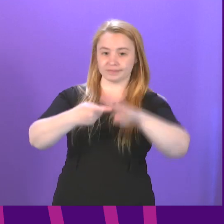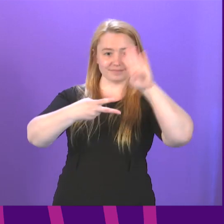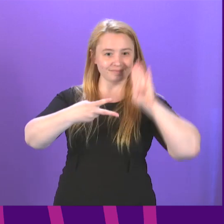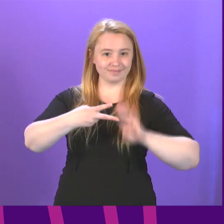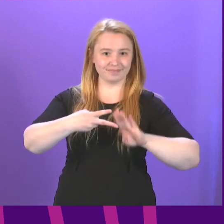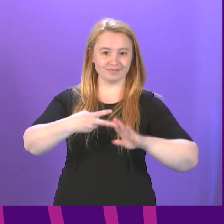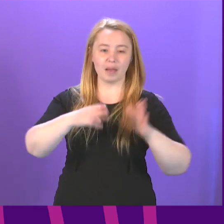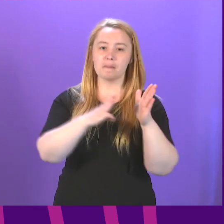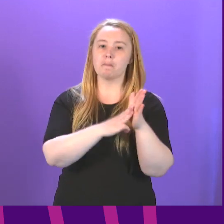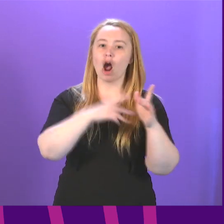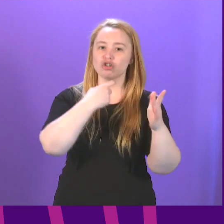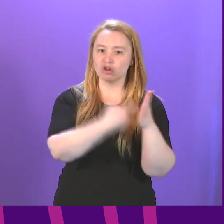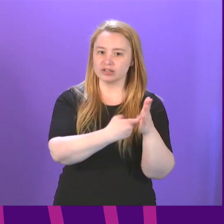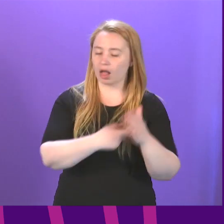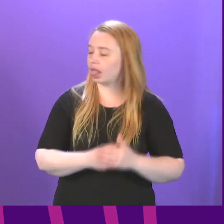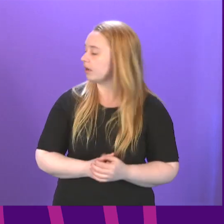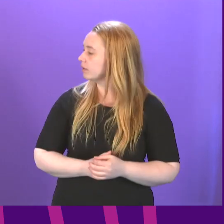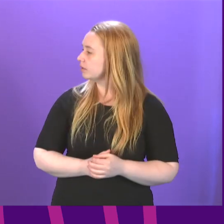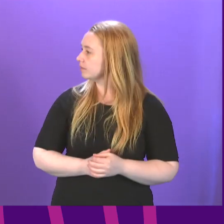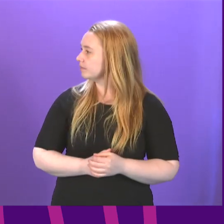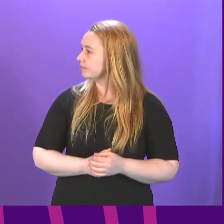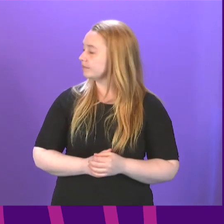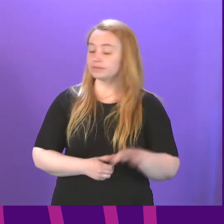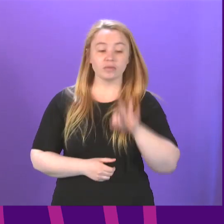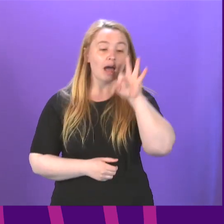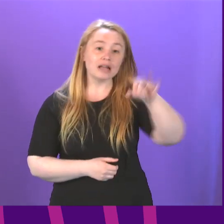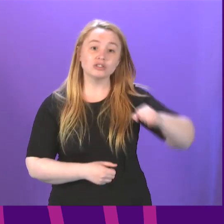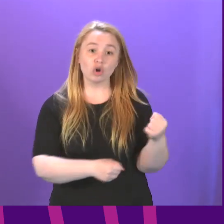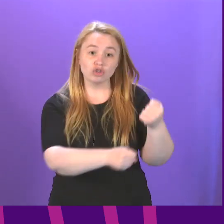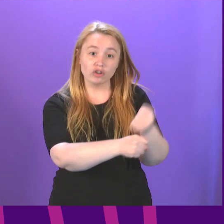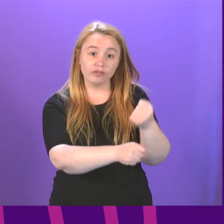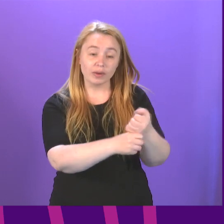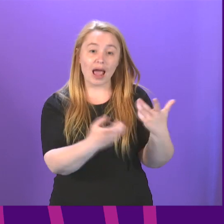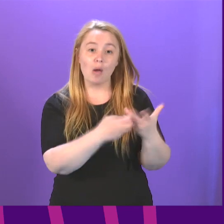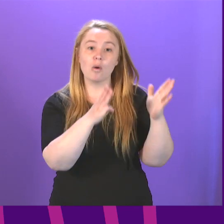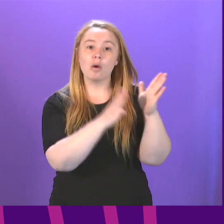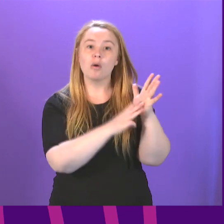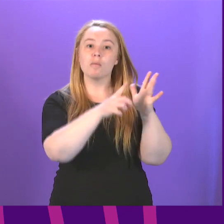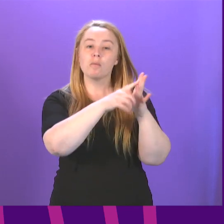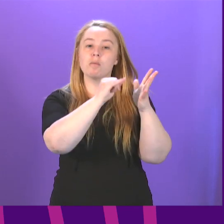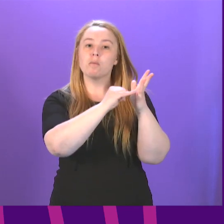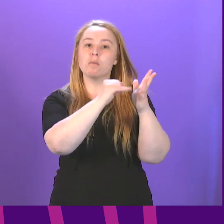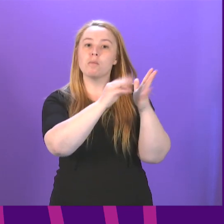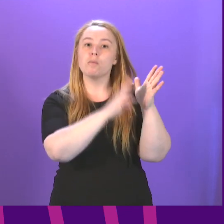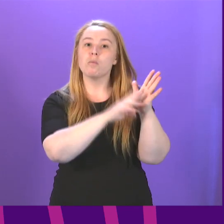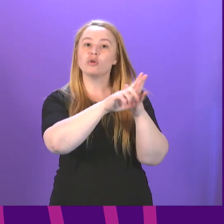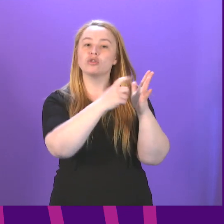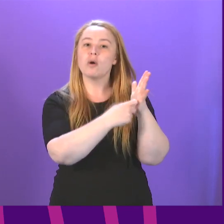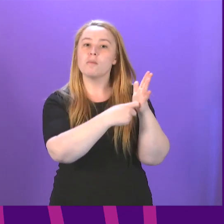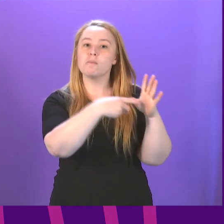Mark Ruskell (Mid Scotland and Fife) (Green): To ask the Scottish Government how the regulation of Mossmorran ethylene plant will change following the independent review. (S5T-02719)